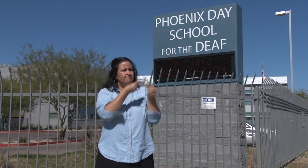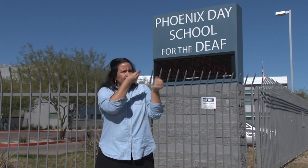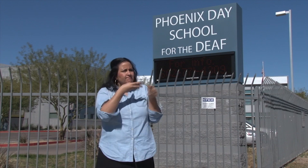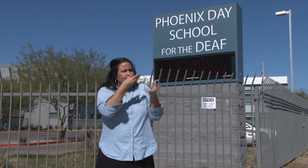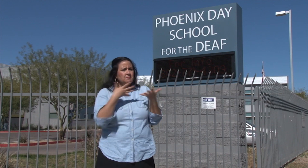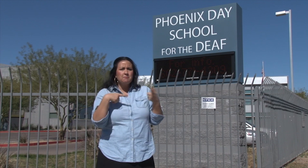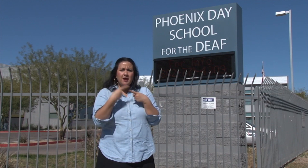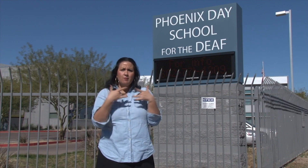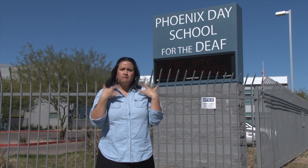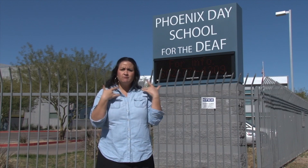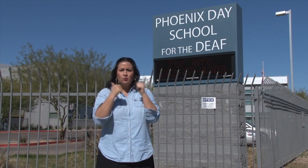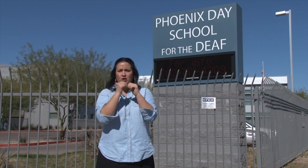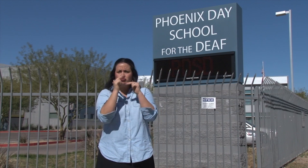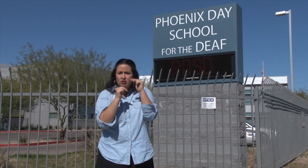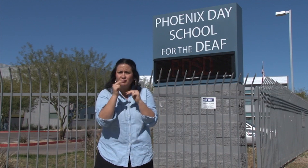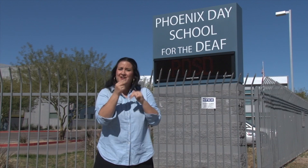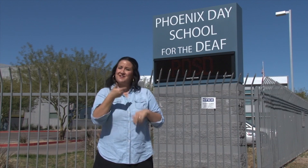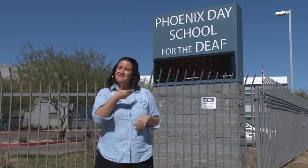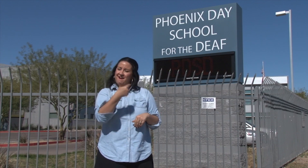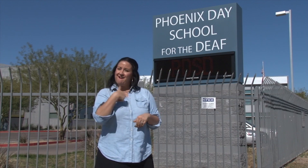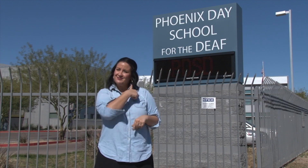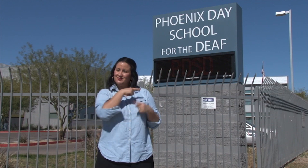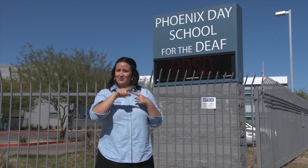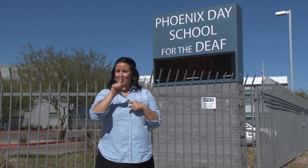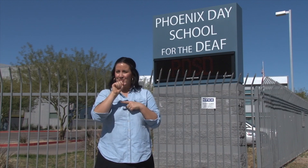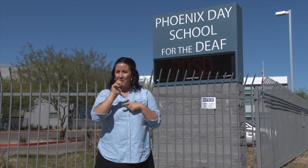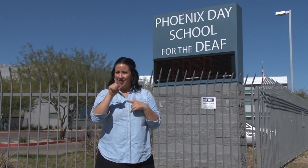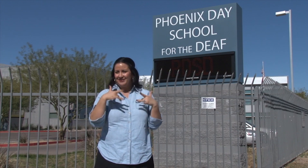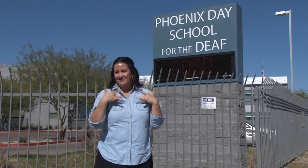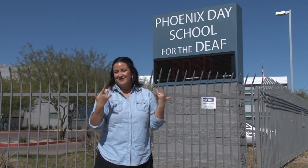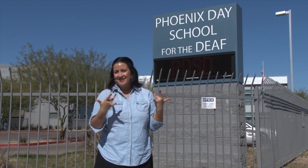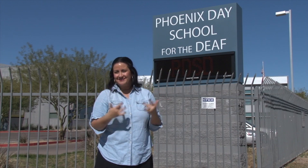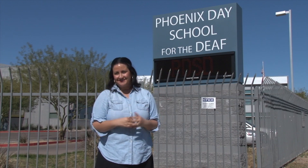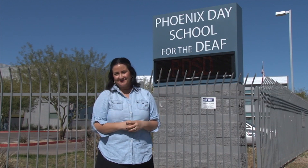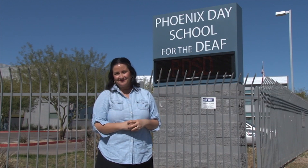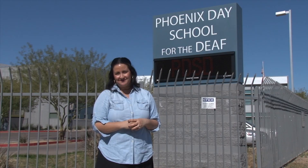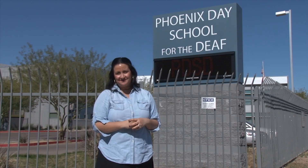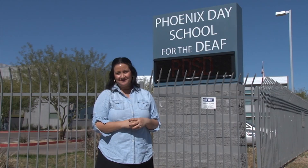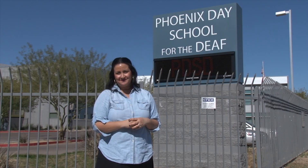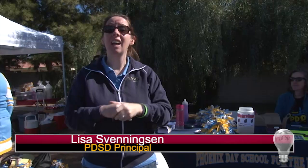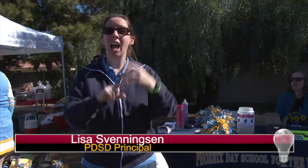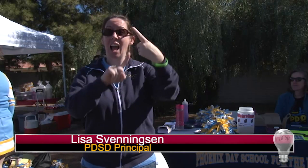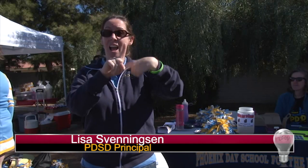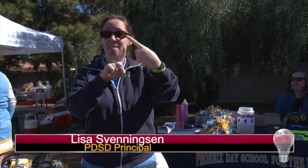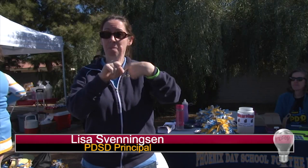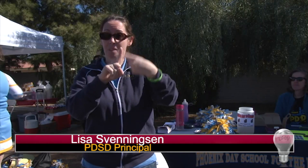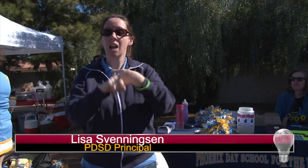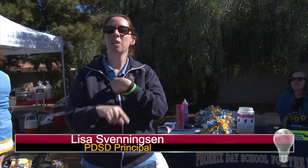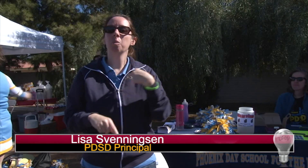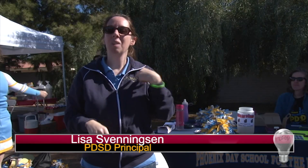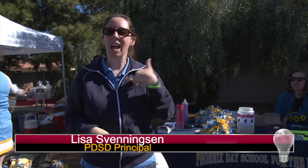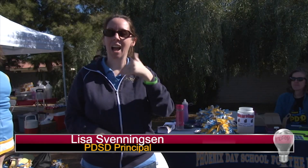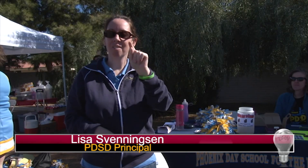INVITING THEM TO LOCAL EVENTS.